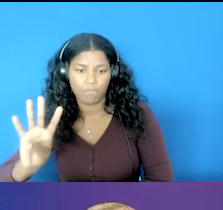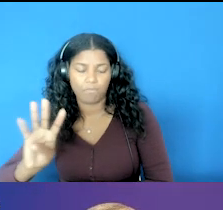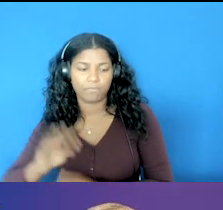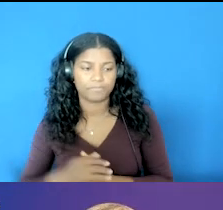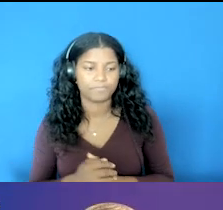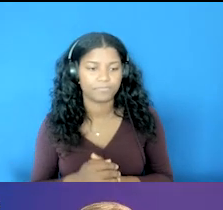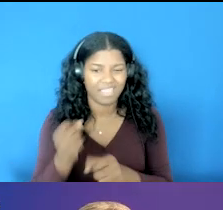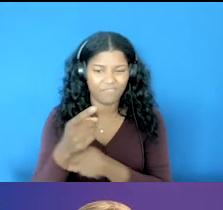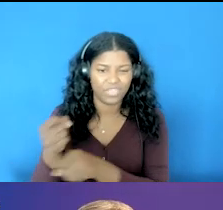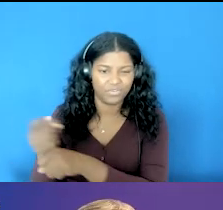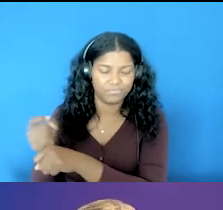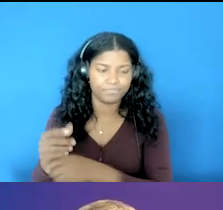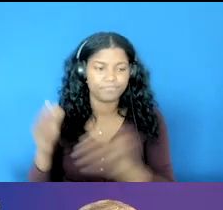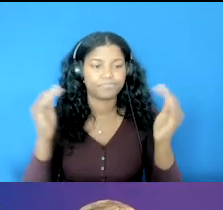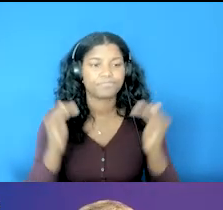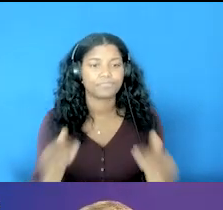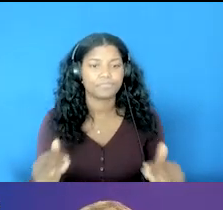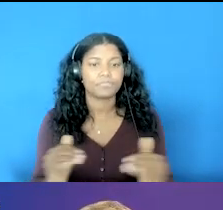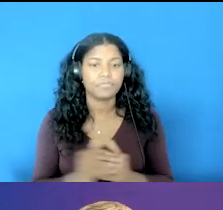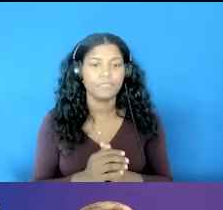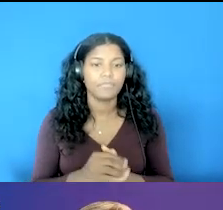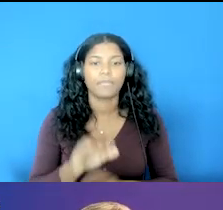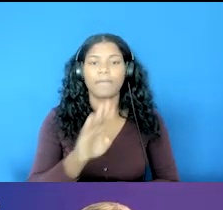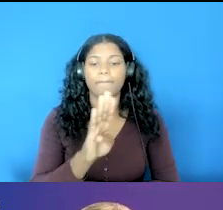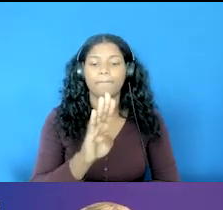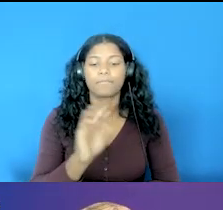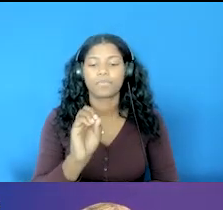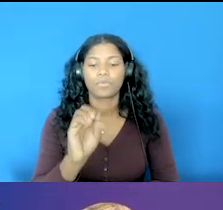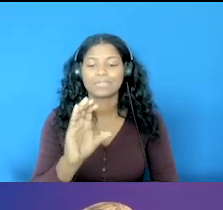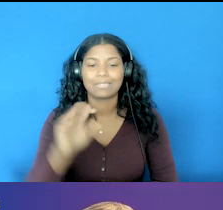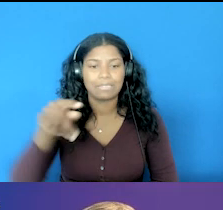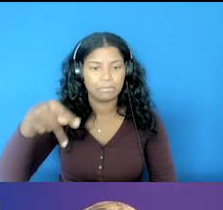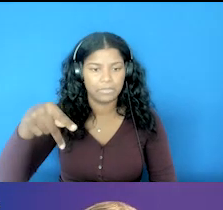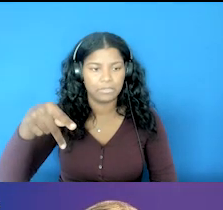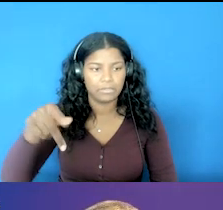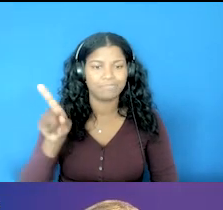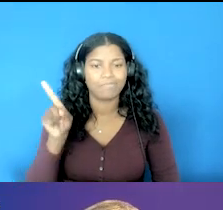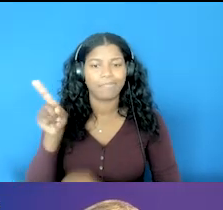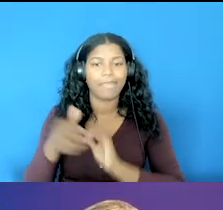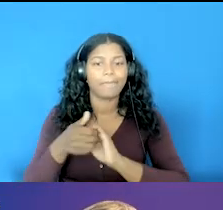Biodiversity on a changing planet. This is a partnership between programs in the BIO directorate